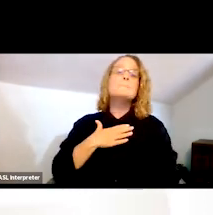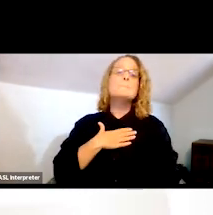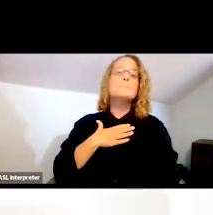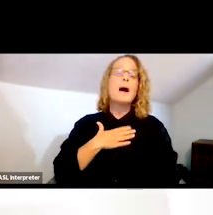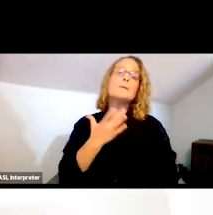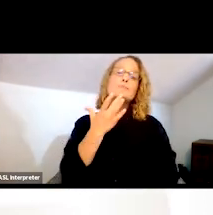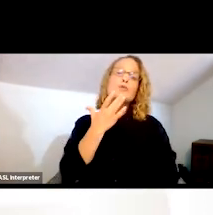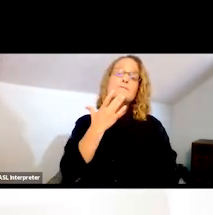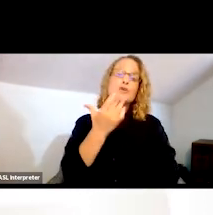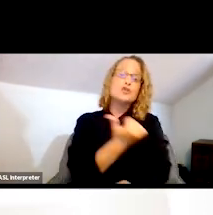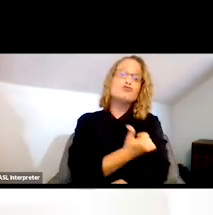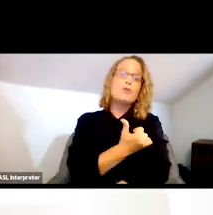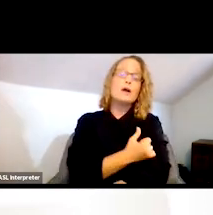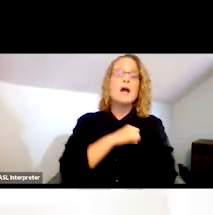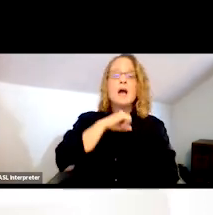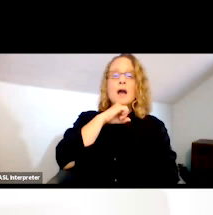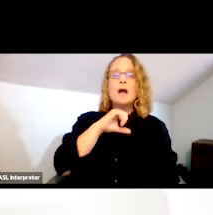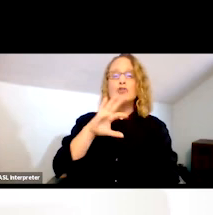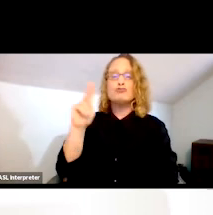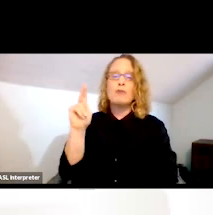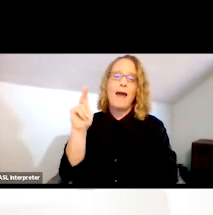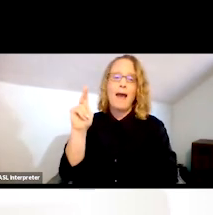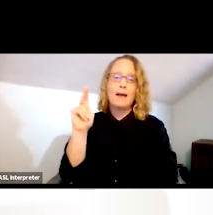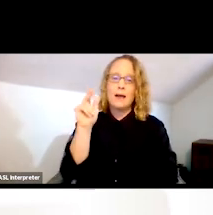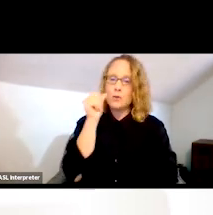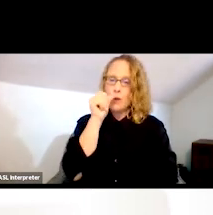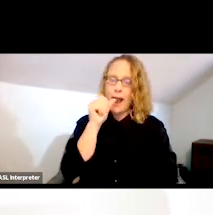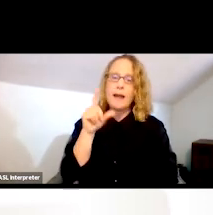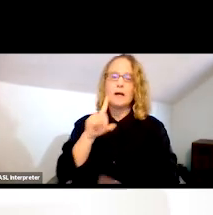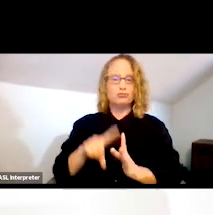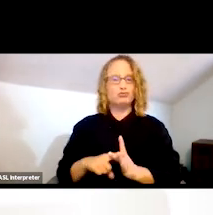And I was that veteran that made up the 70% of veterans